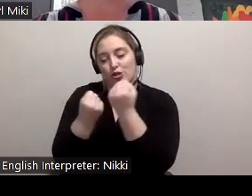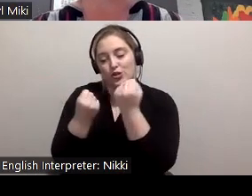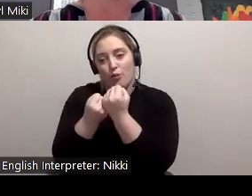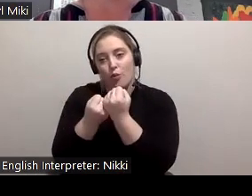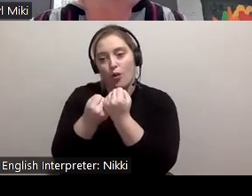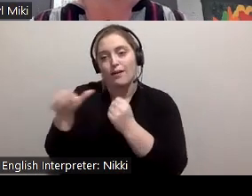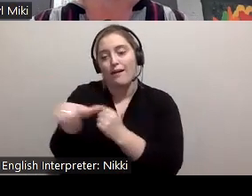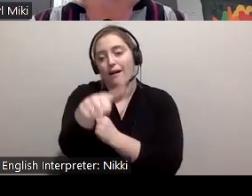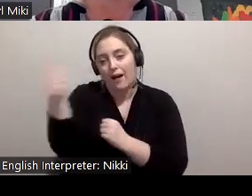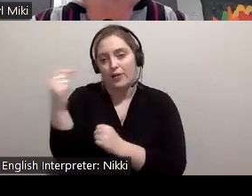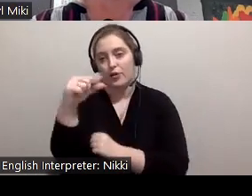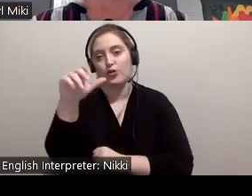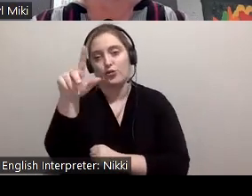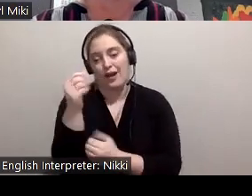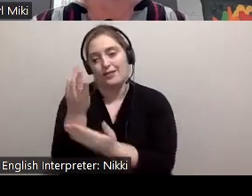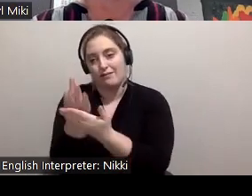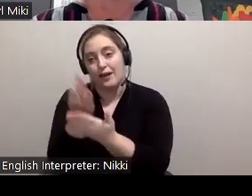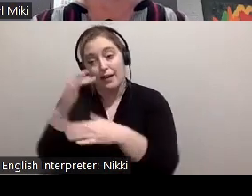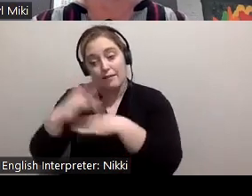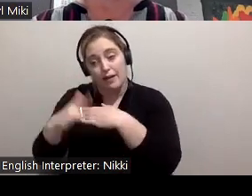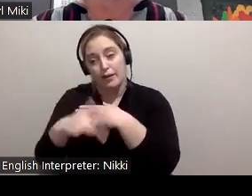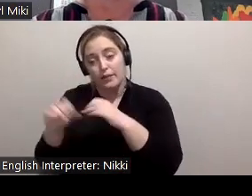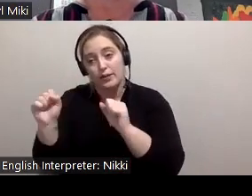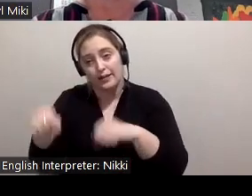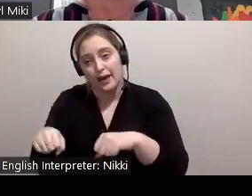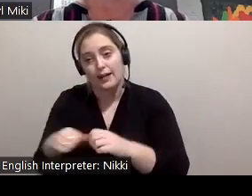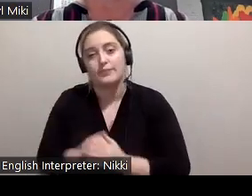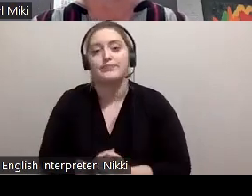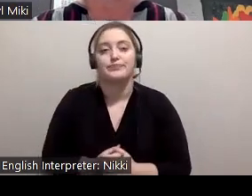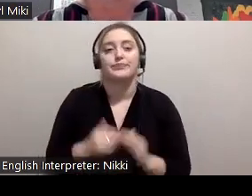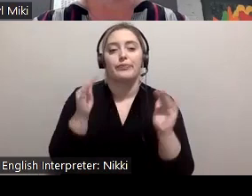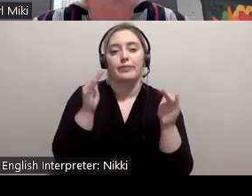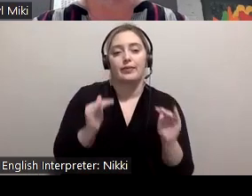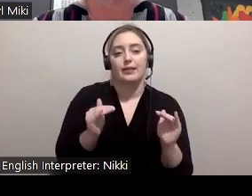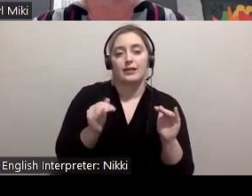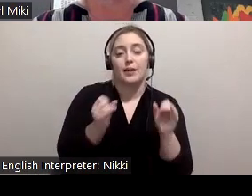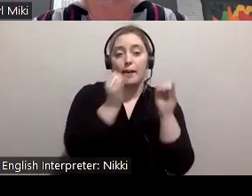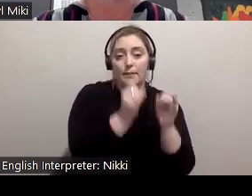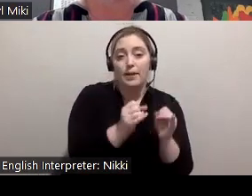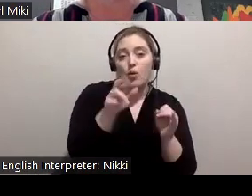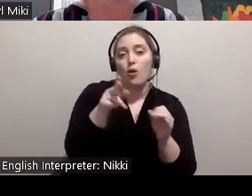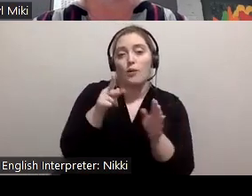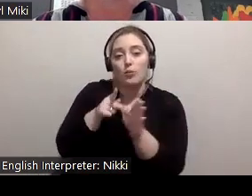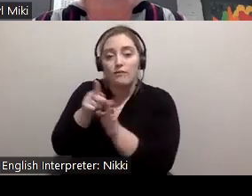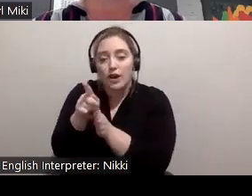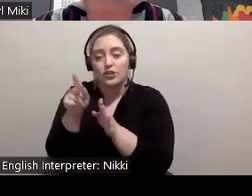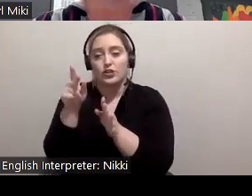fund. Uh individuals and professional arts groups aren't eligible to apply. Again you you must be an organization